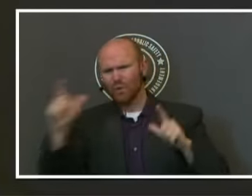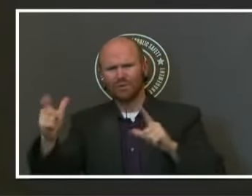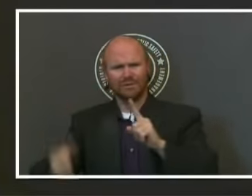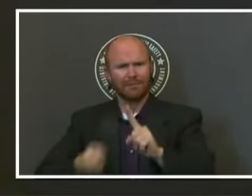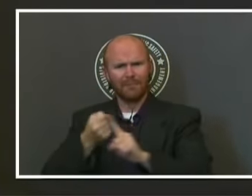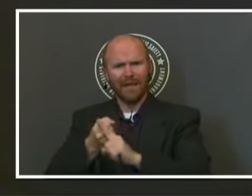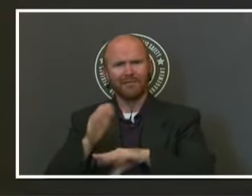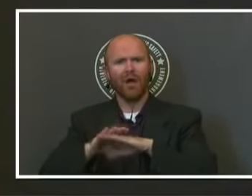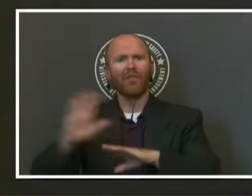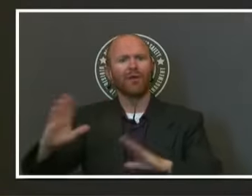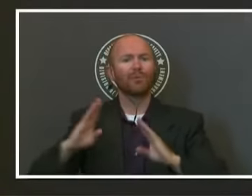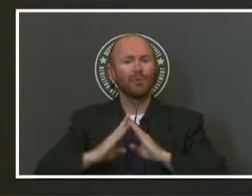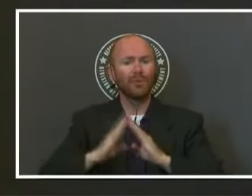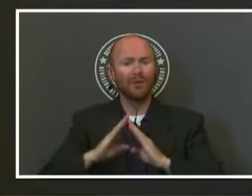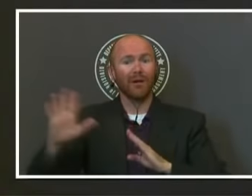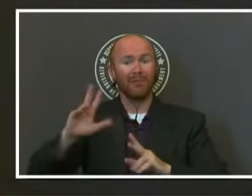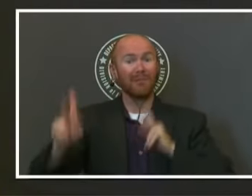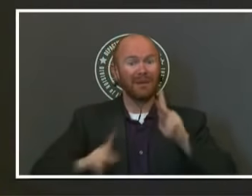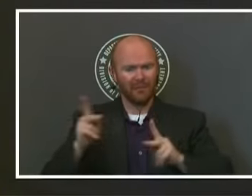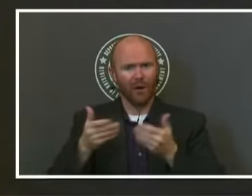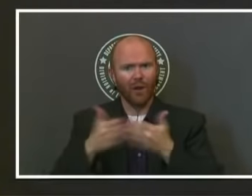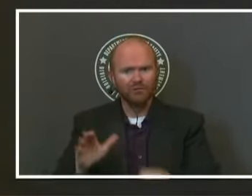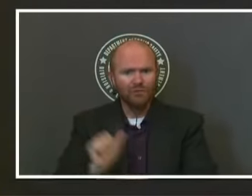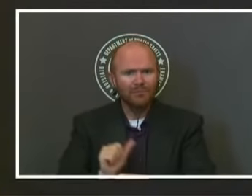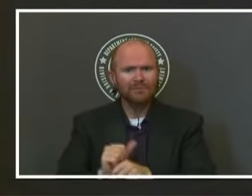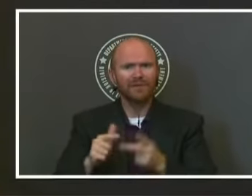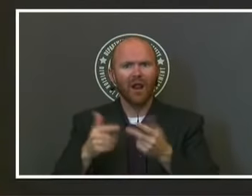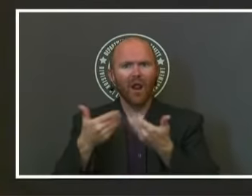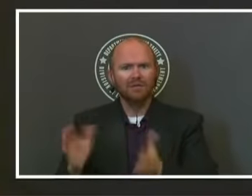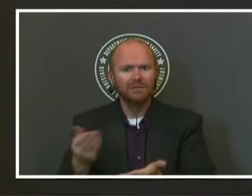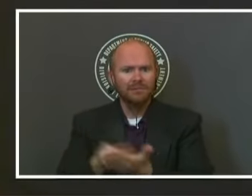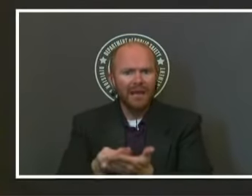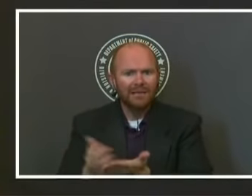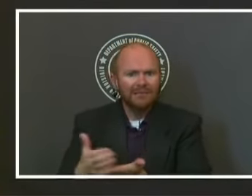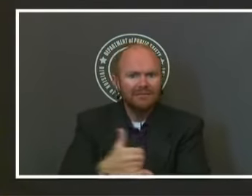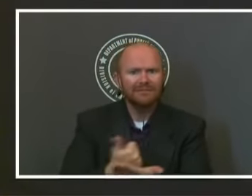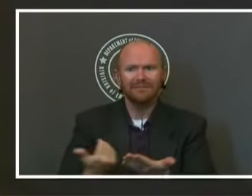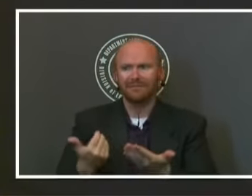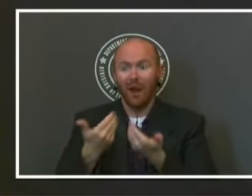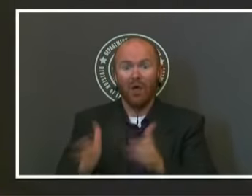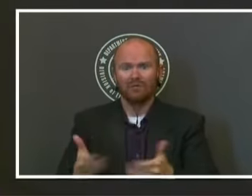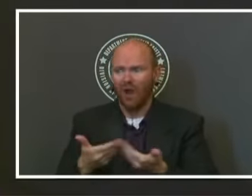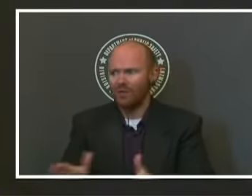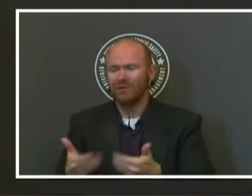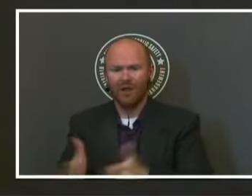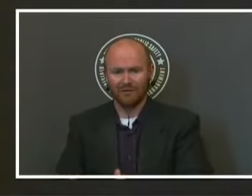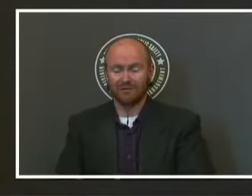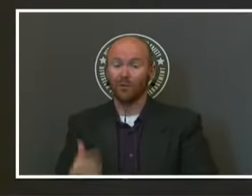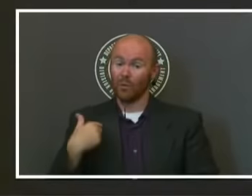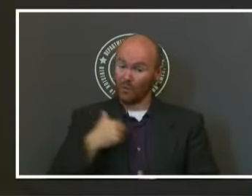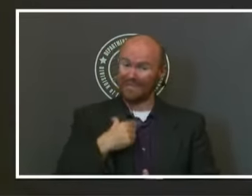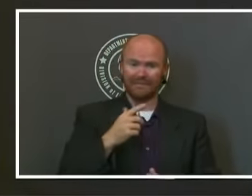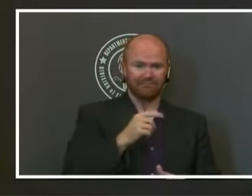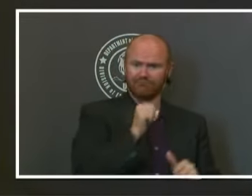the community at large on balance we've done pretty